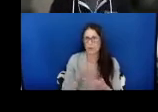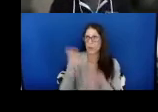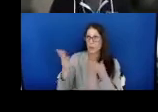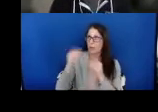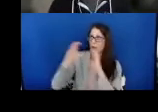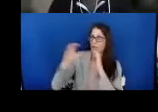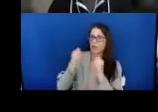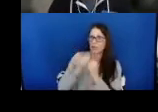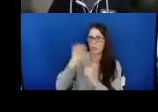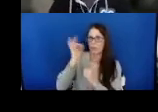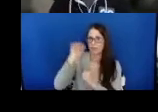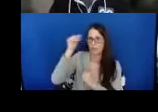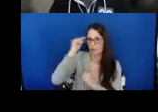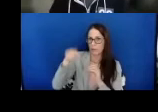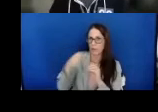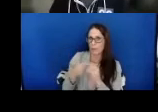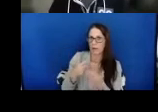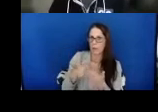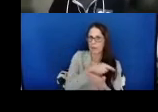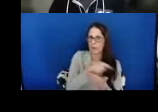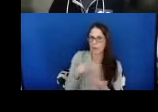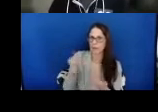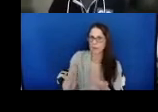what were they what they were supposed to, to do.